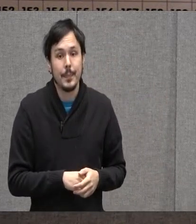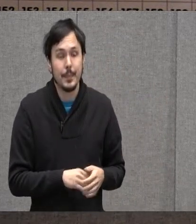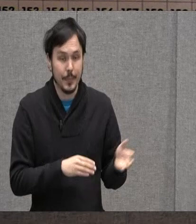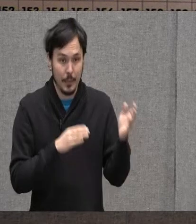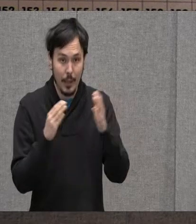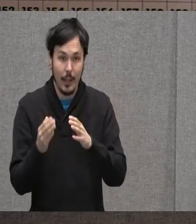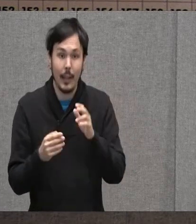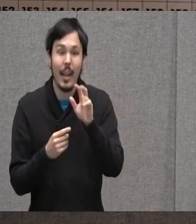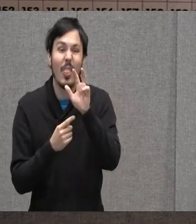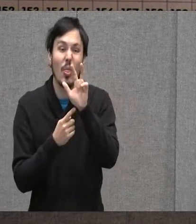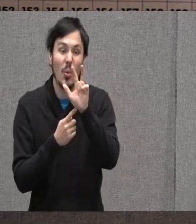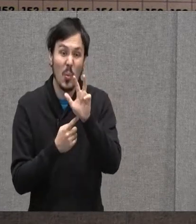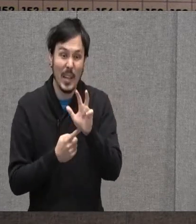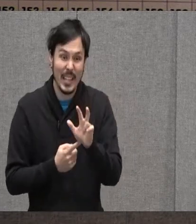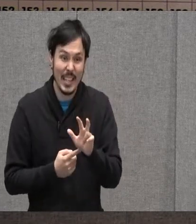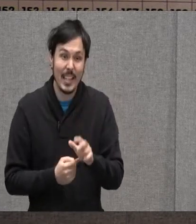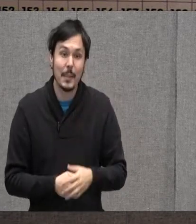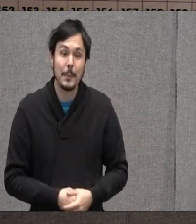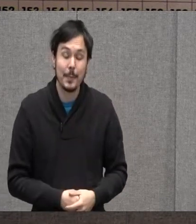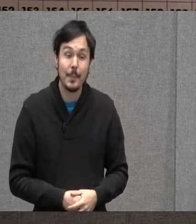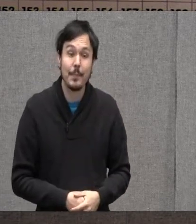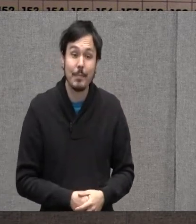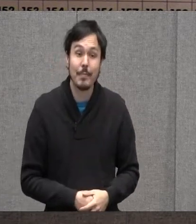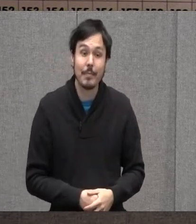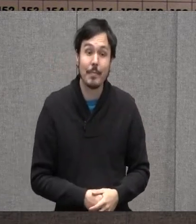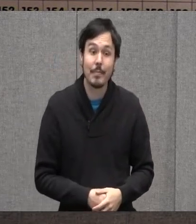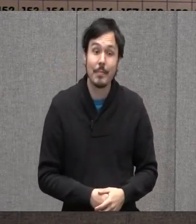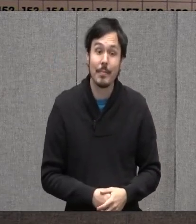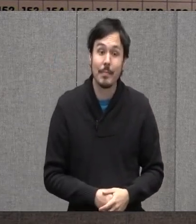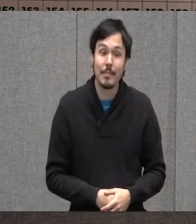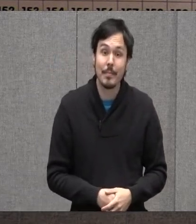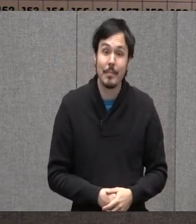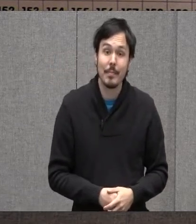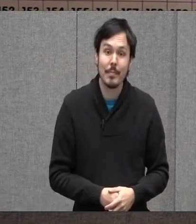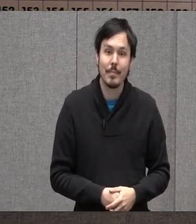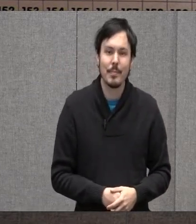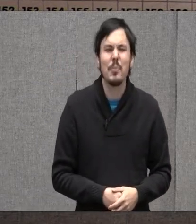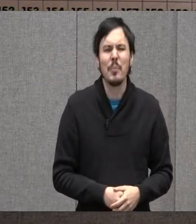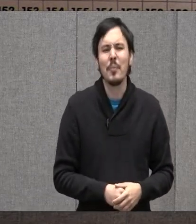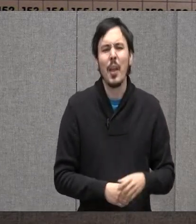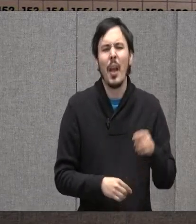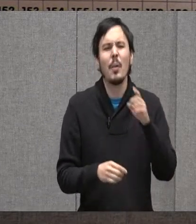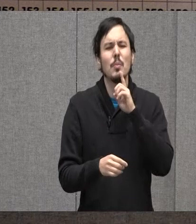And then these all start with a three. So you're right, I'm sure you've figured it out by now.